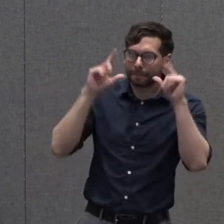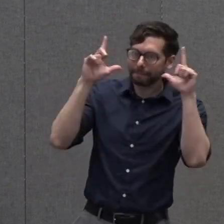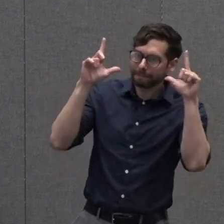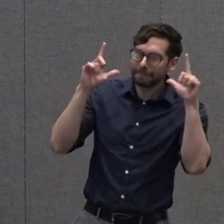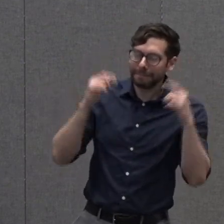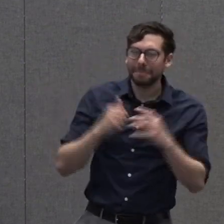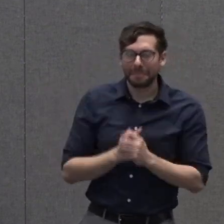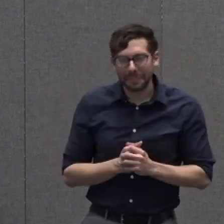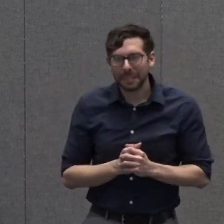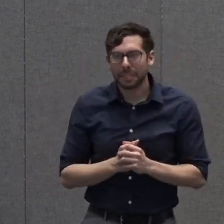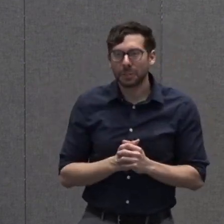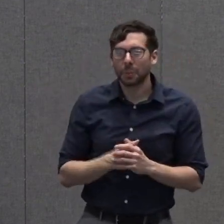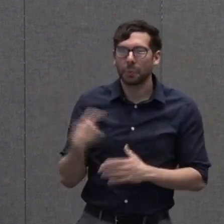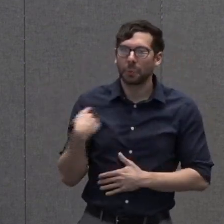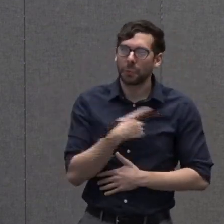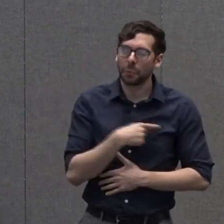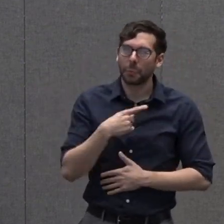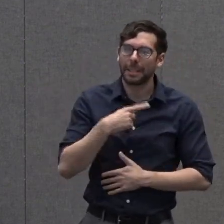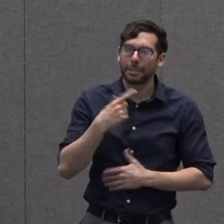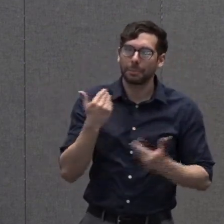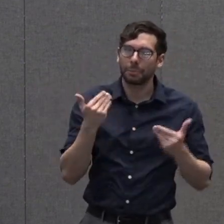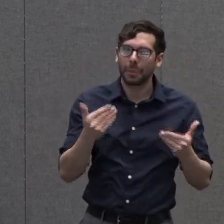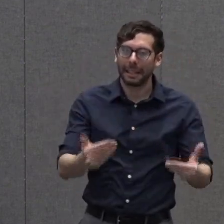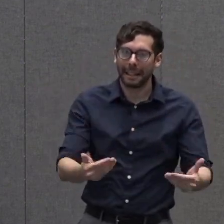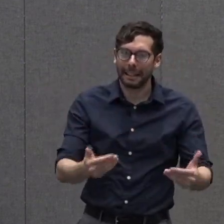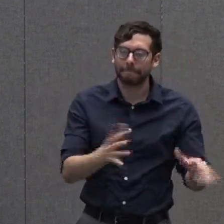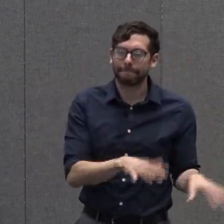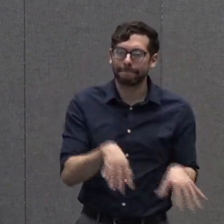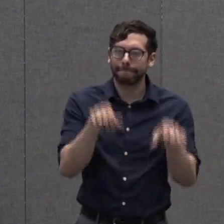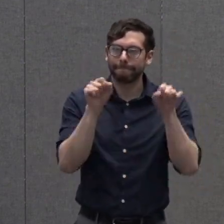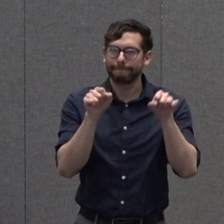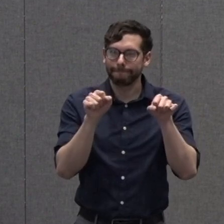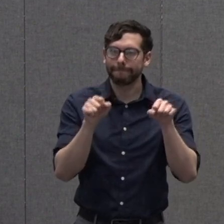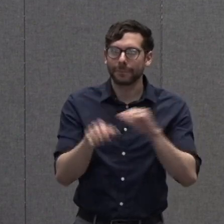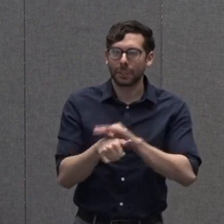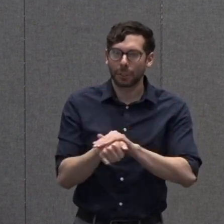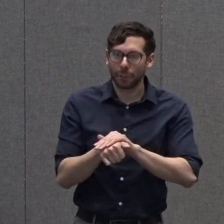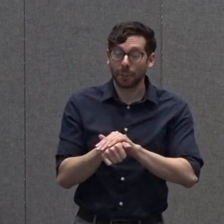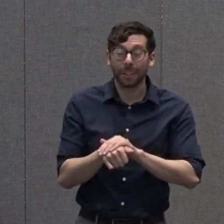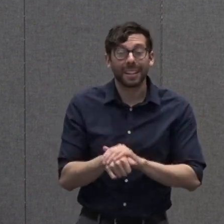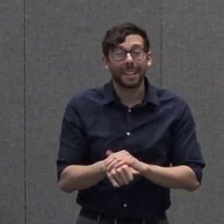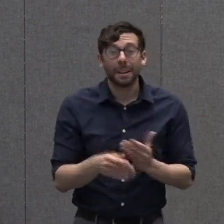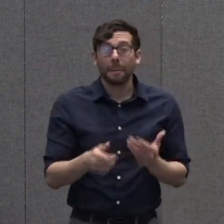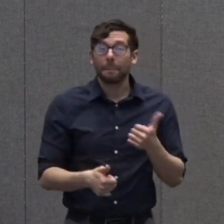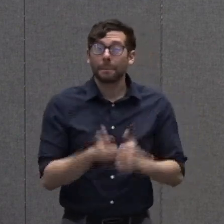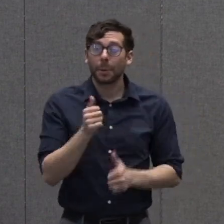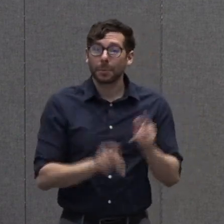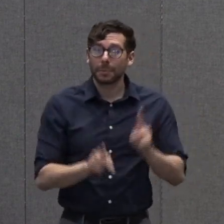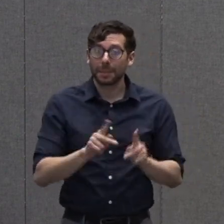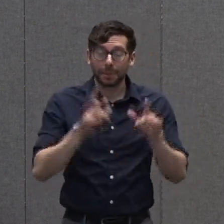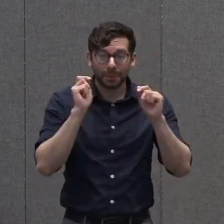as a pet, they just get too big for most people's yards. And you can't handle them.